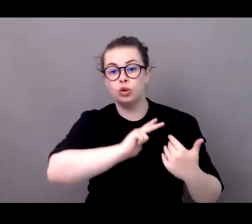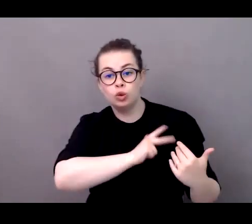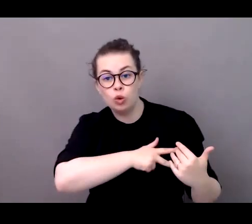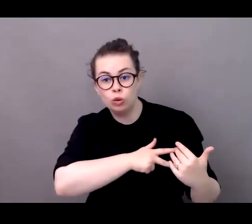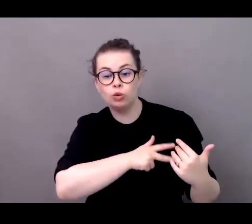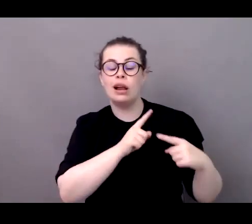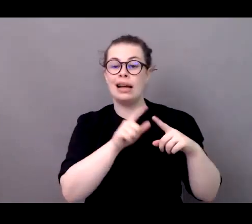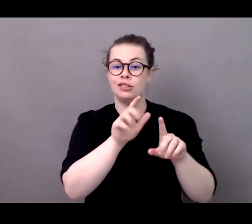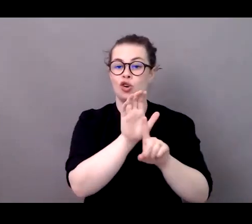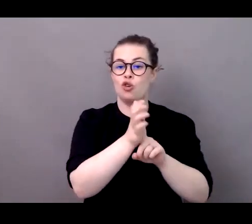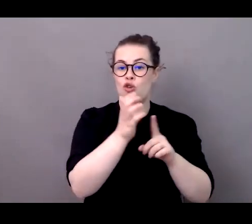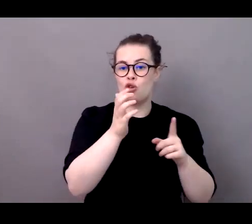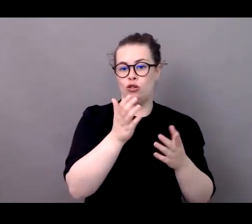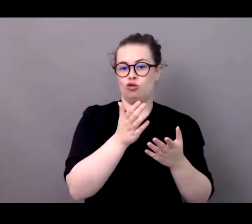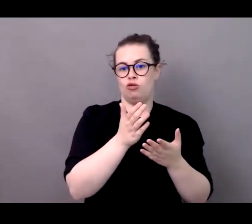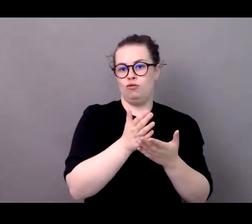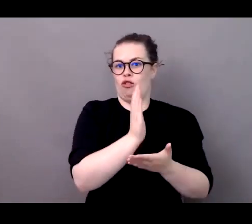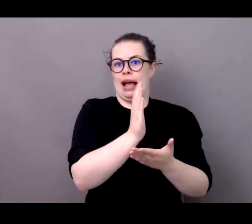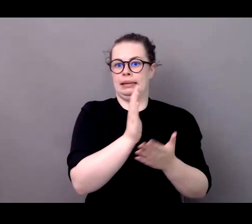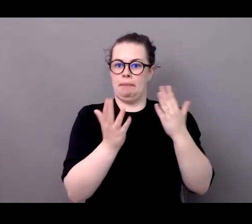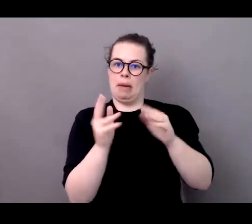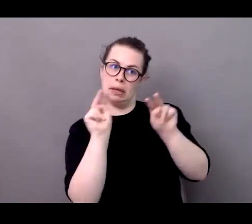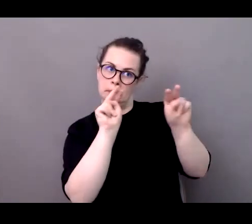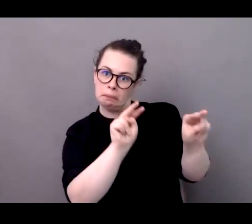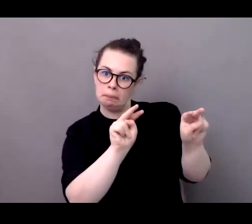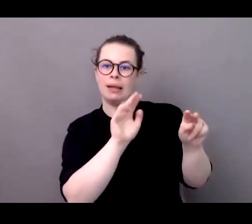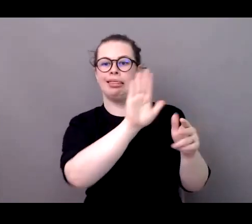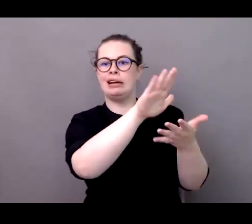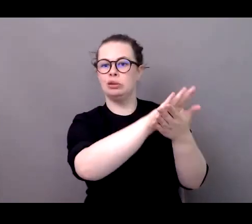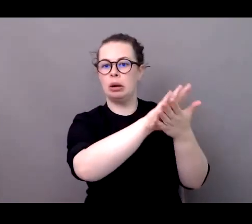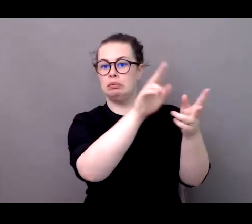So, that will be the context-setting part, and that is the role of the introduction,